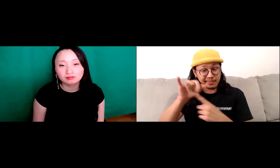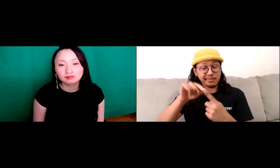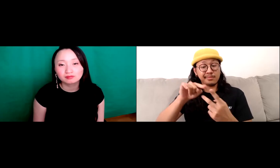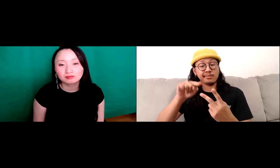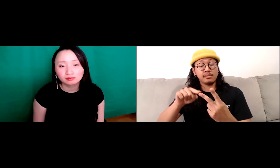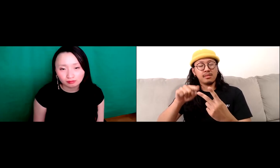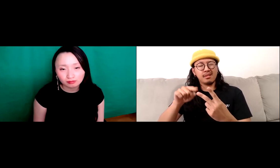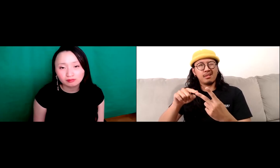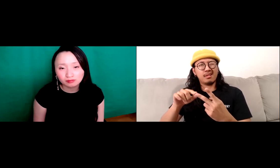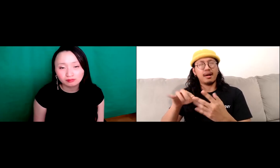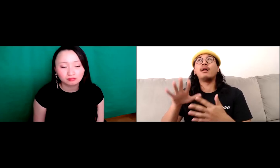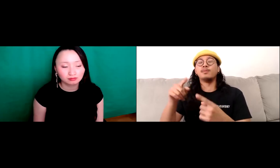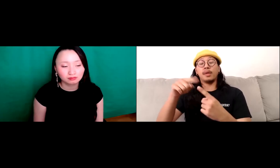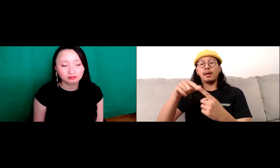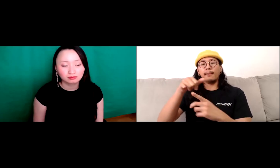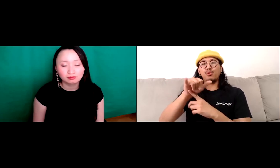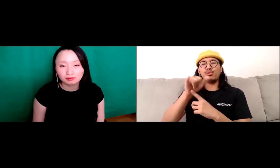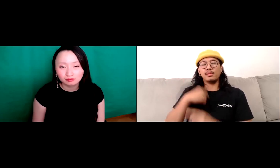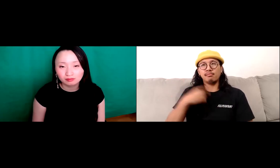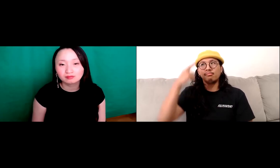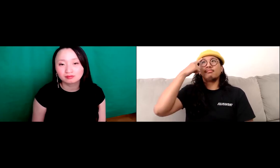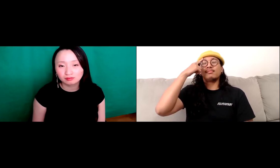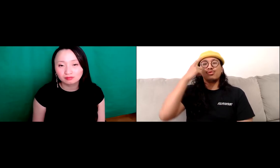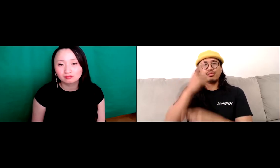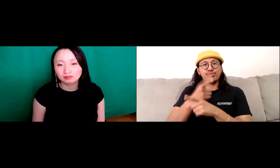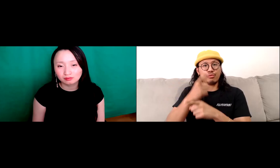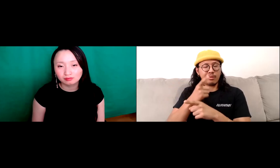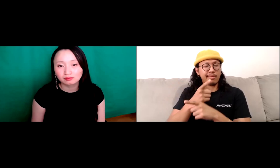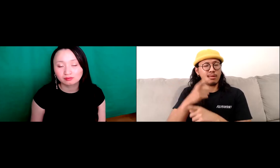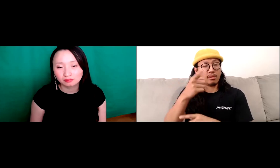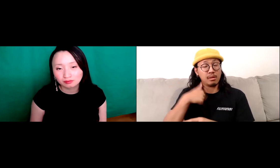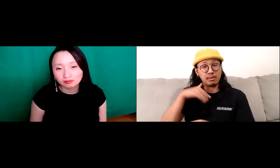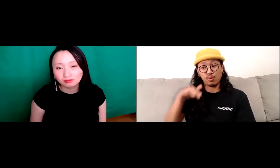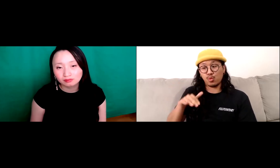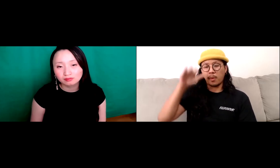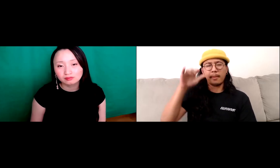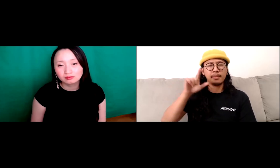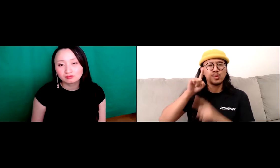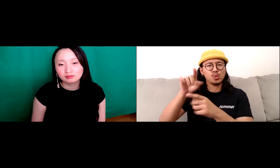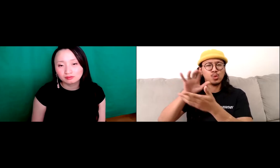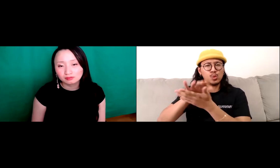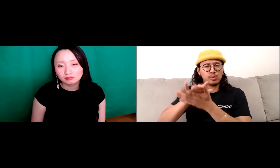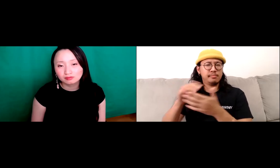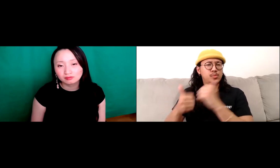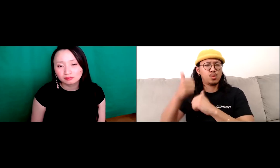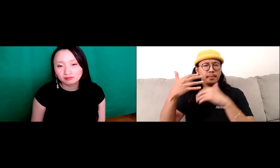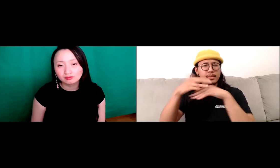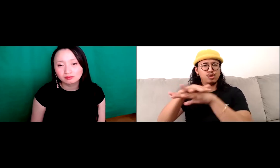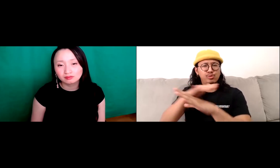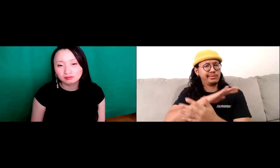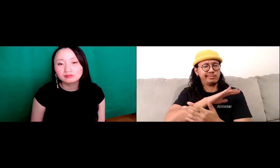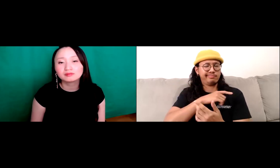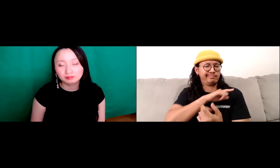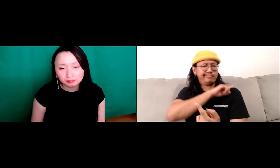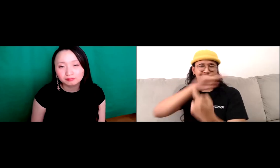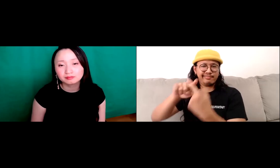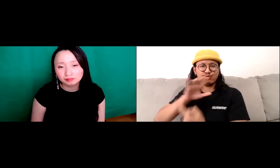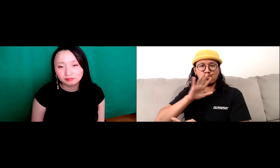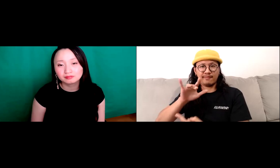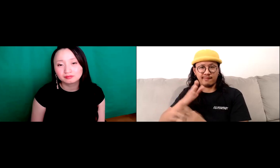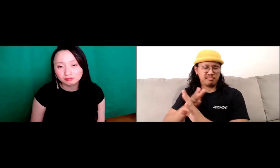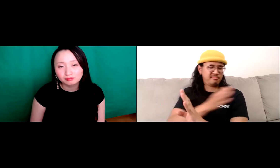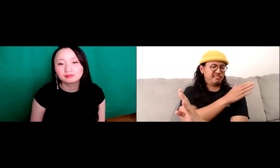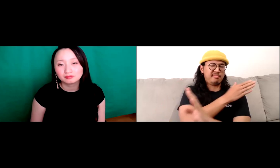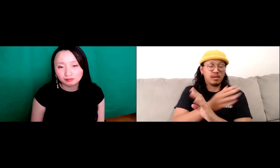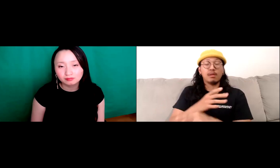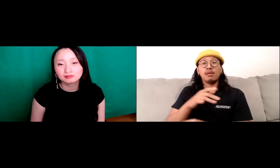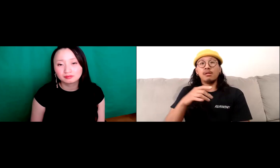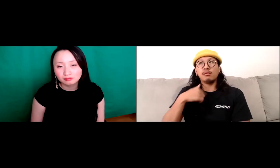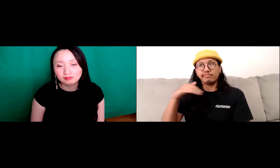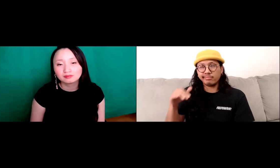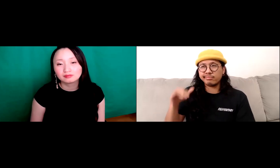So I have two things I'd like to comment on. I went to, when I was growing up, I pretty